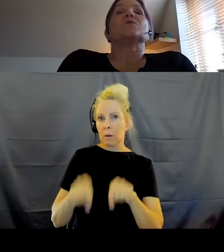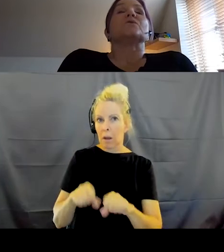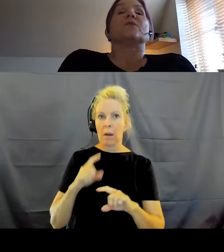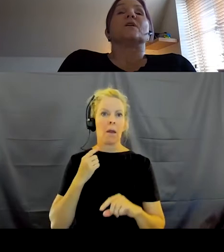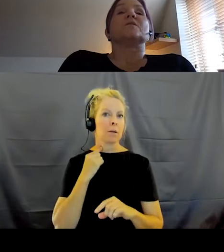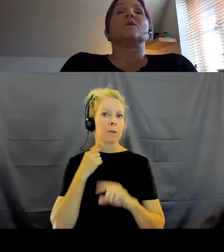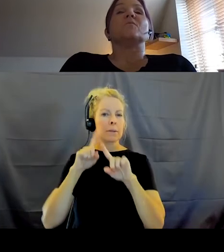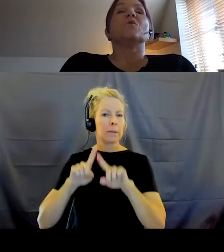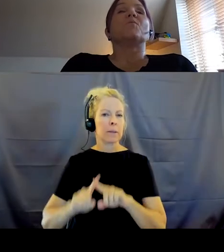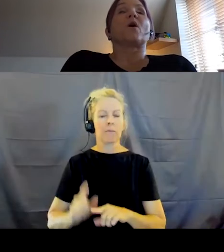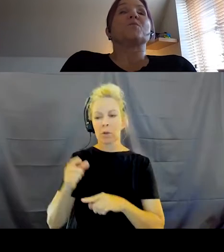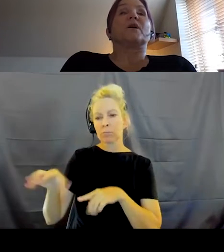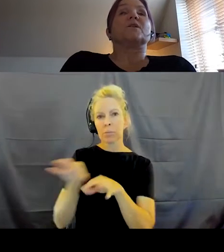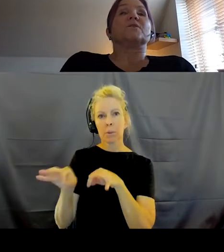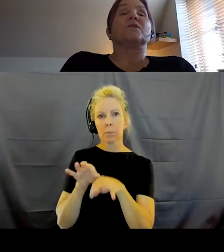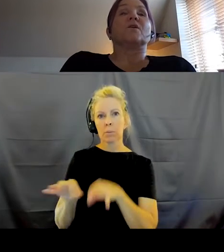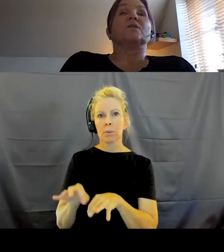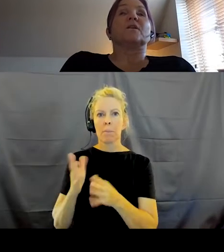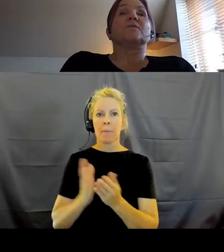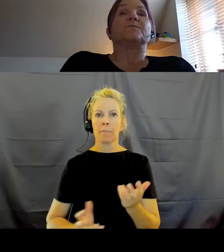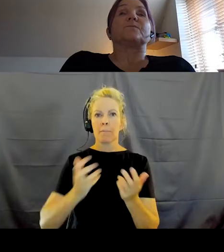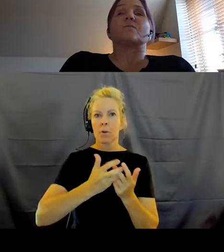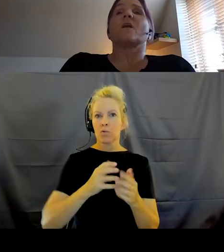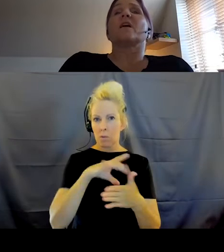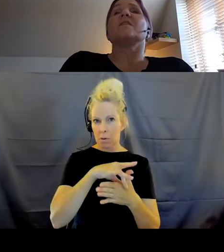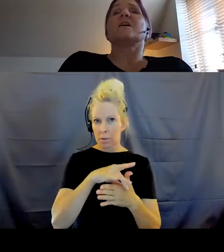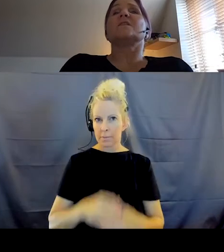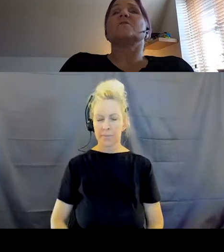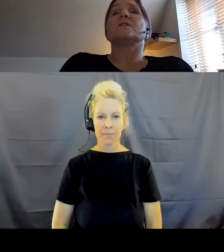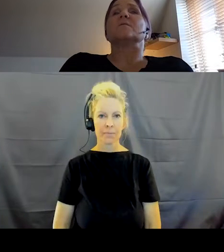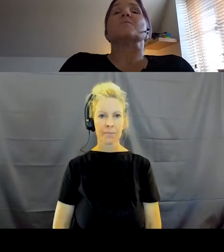all sorts of things that work more appropriate to the content. And I think that that is interesting,